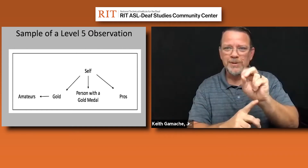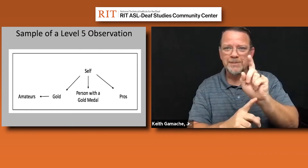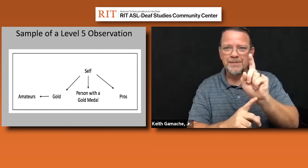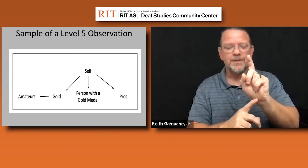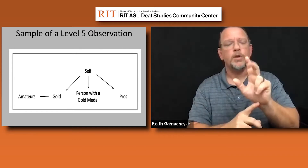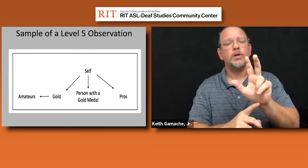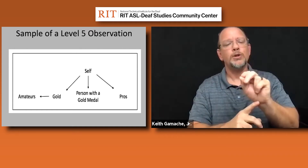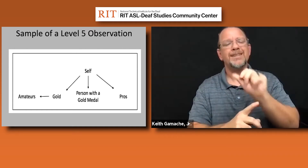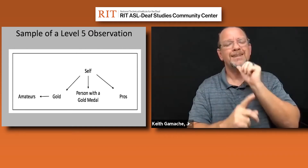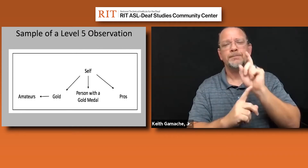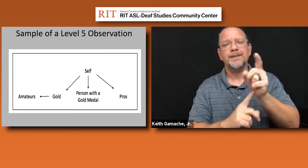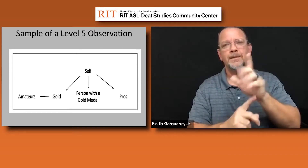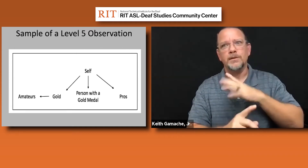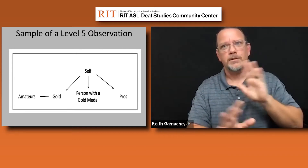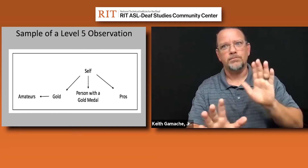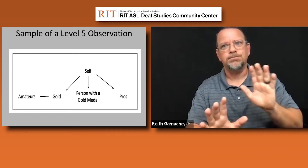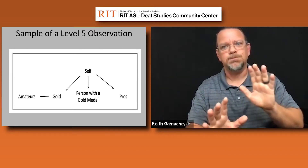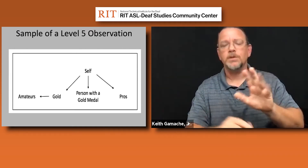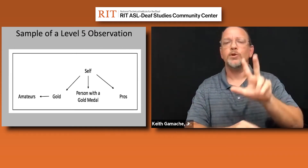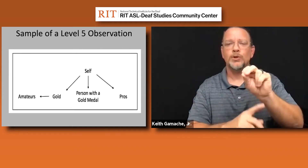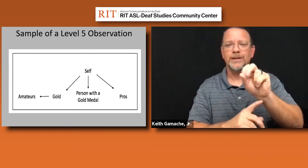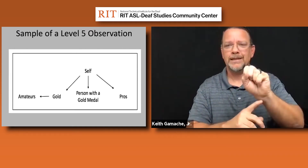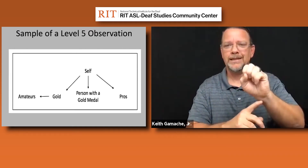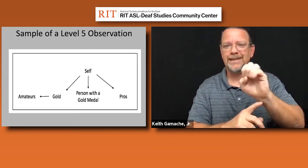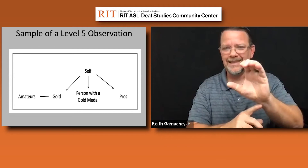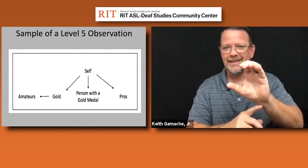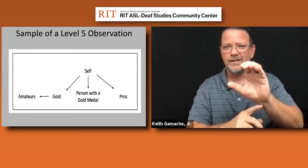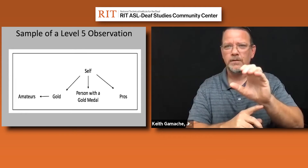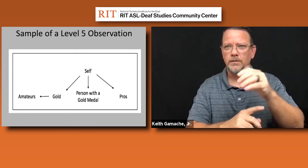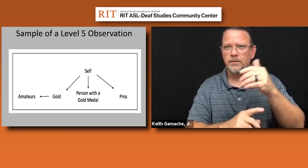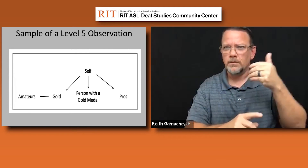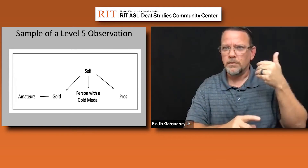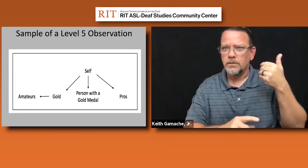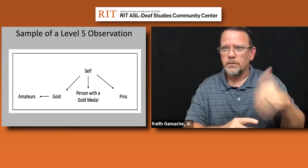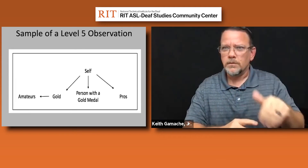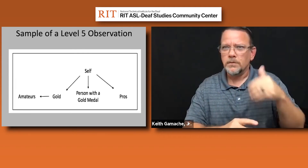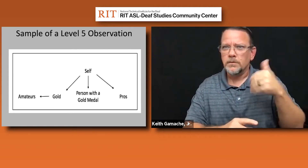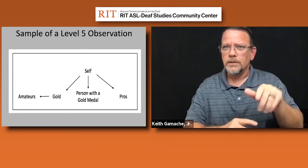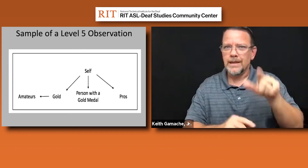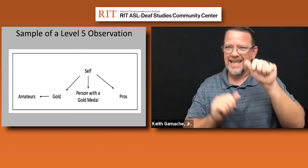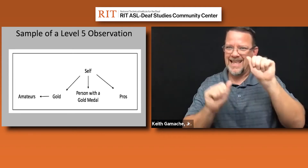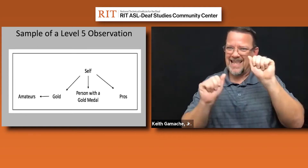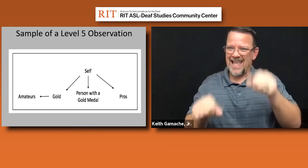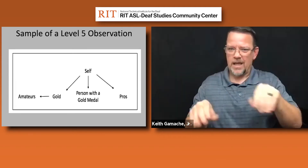exactly what's being said, so I'm thinking, in this 30-second clip, they referenced